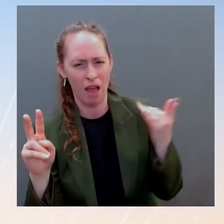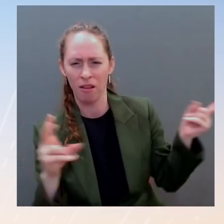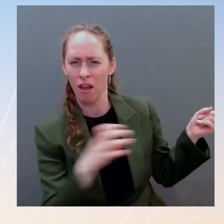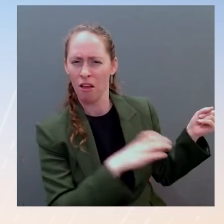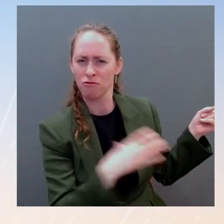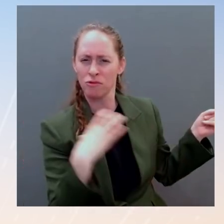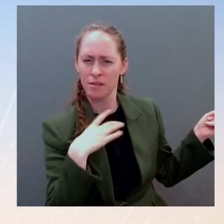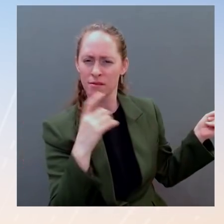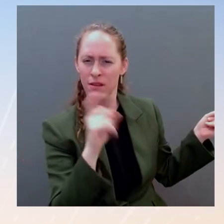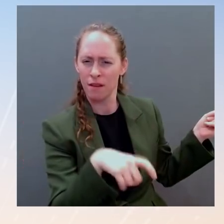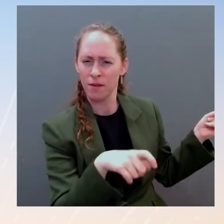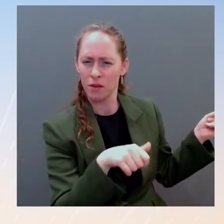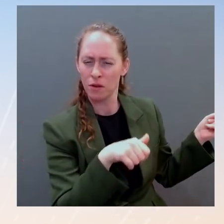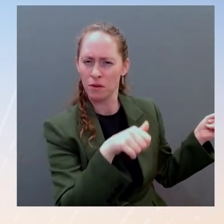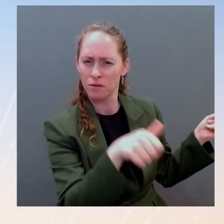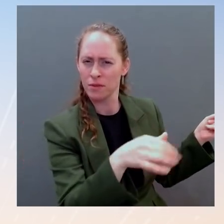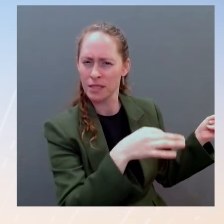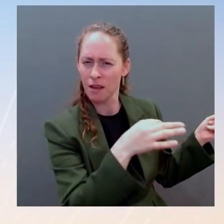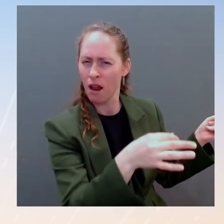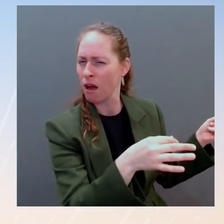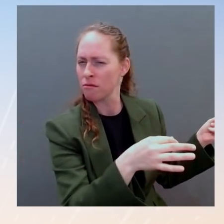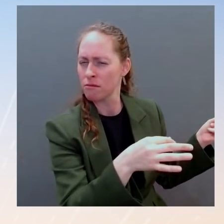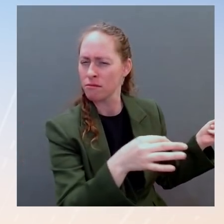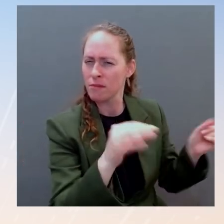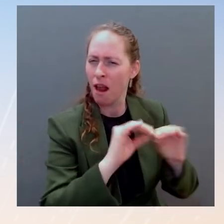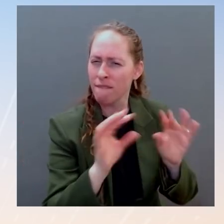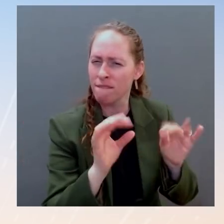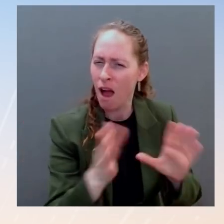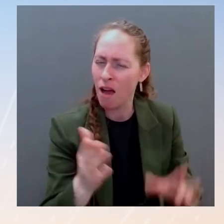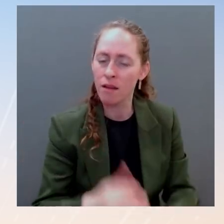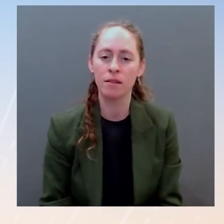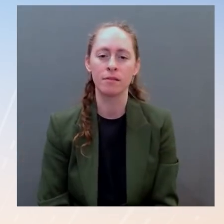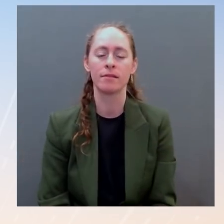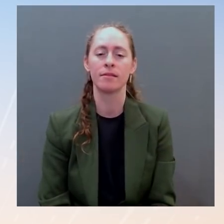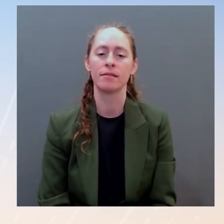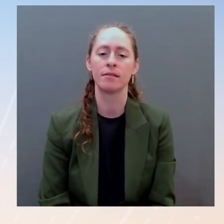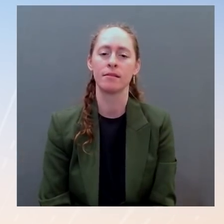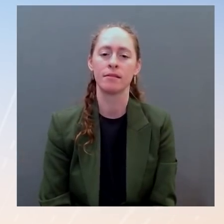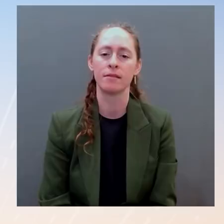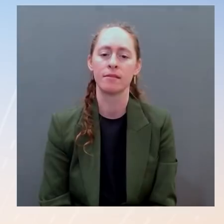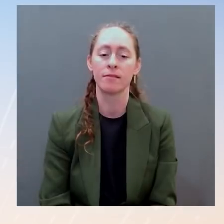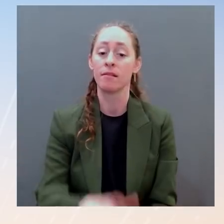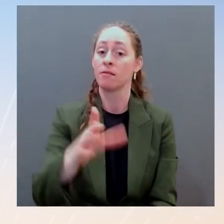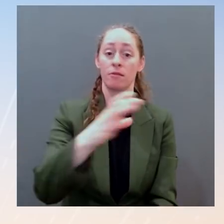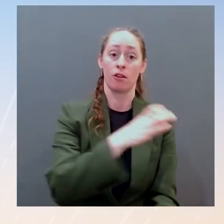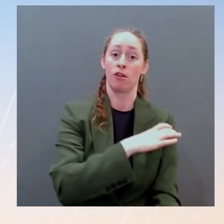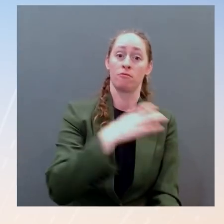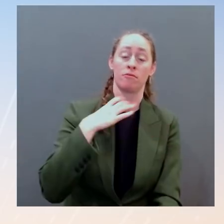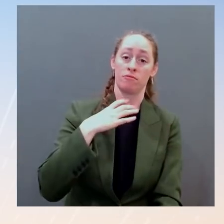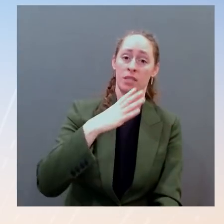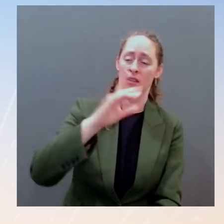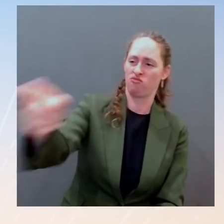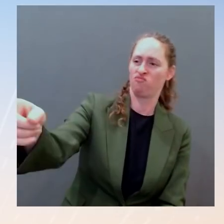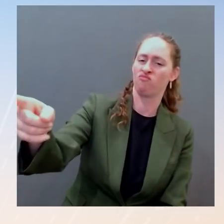to determine when the conditions would be met to lift Title 42, which again, has never been an immigration authority